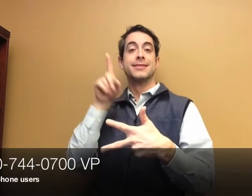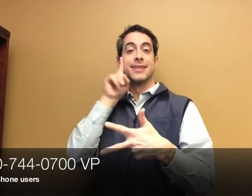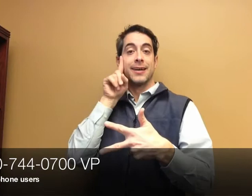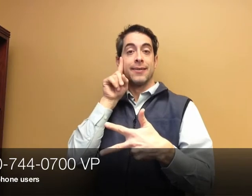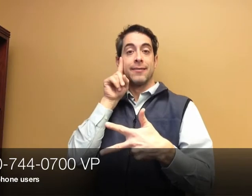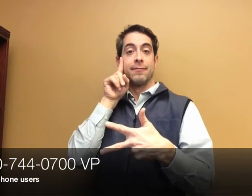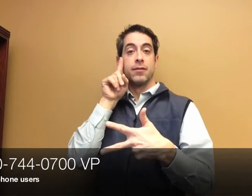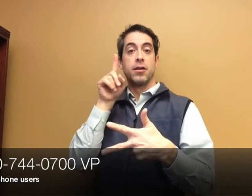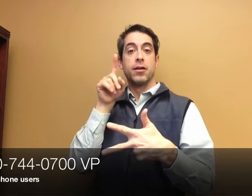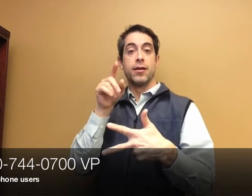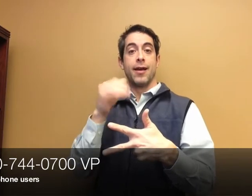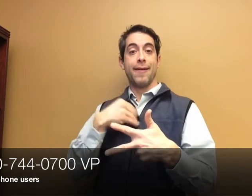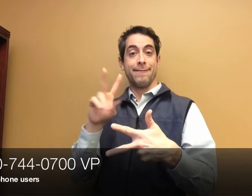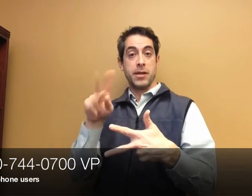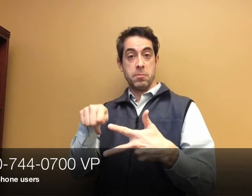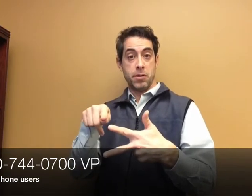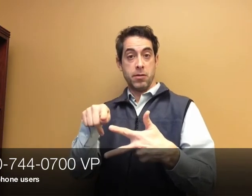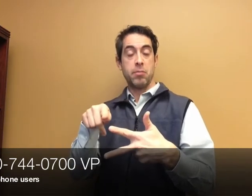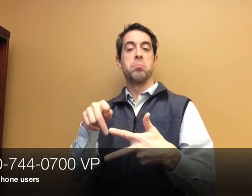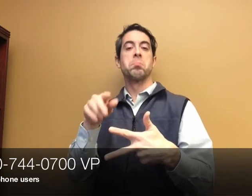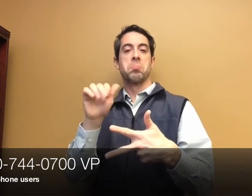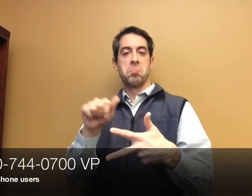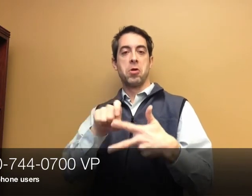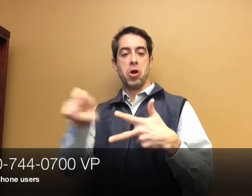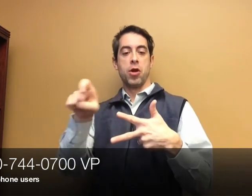you can call 260-744-0700